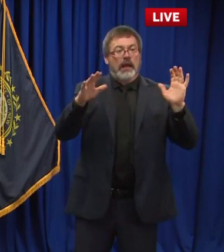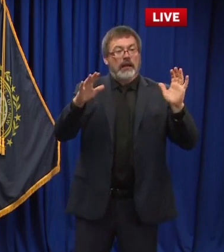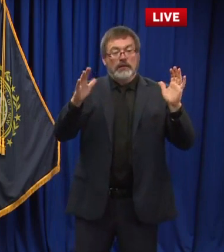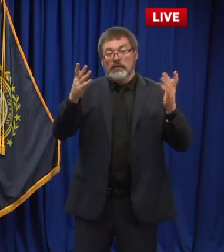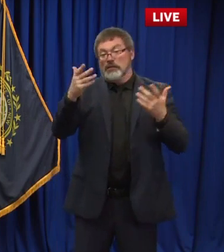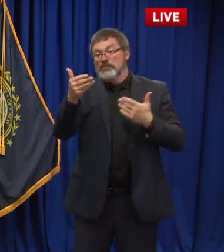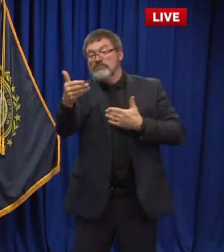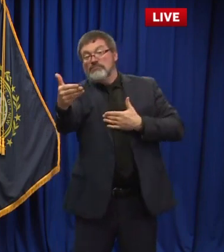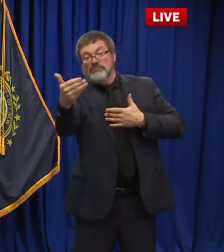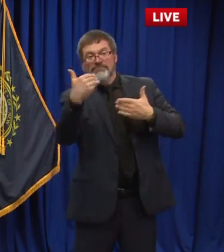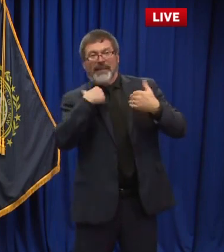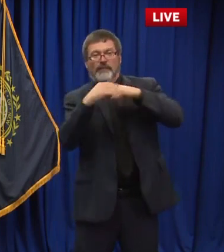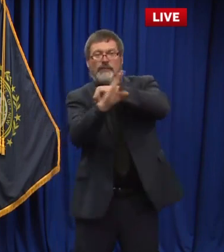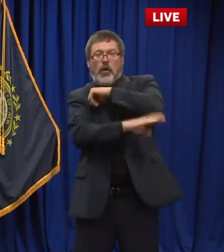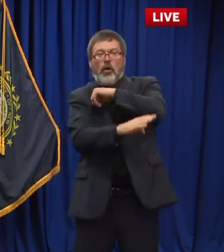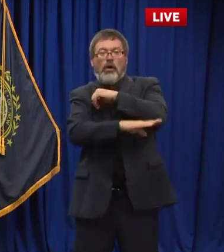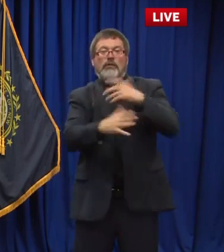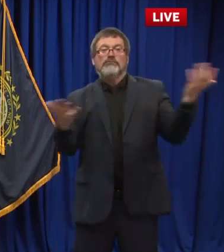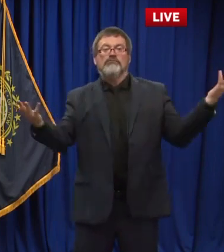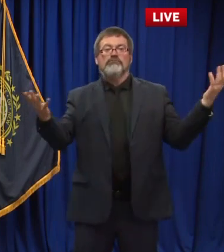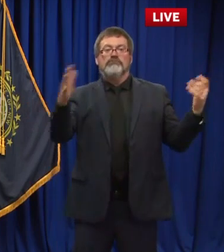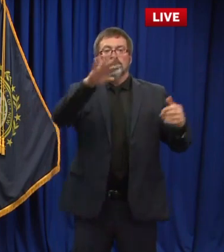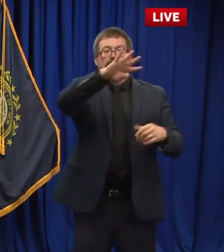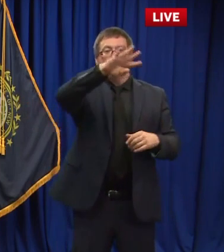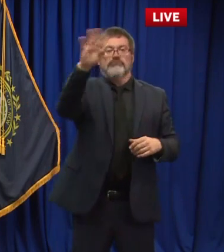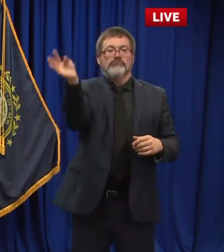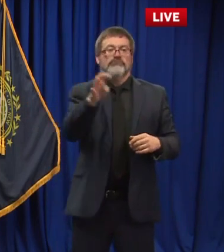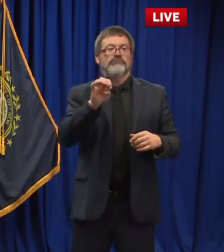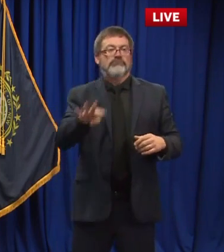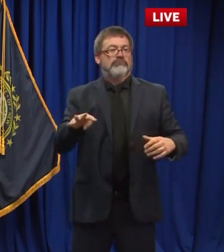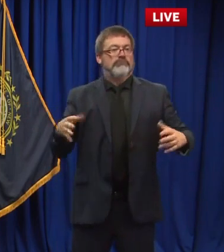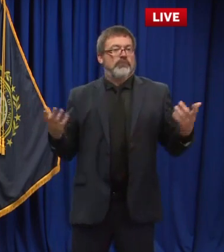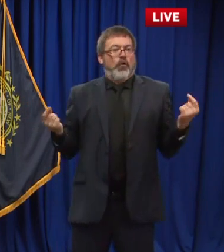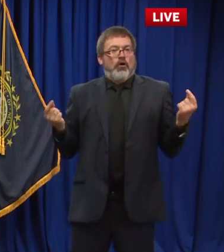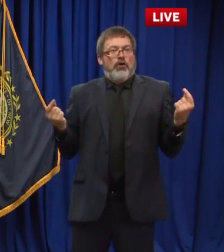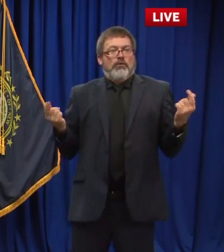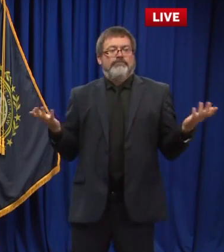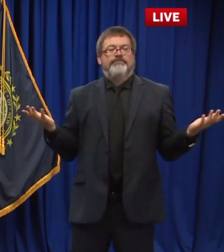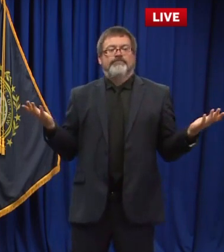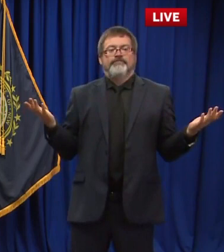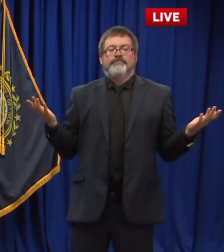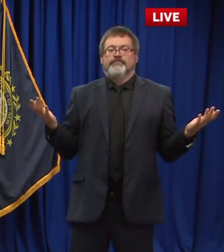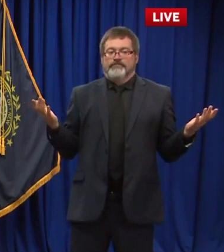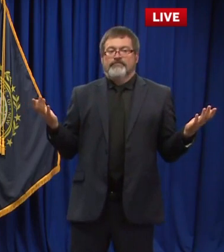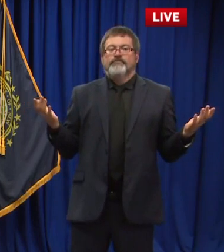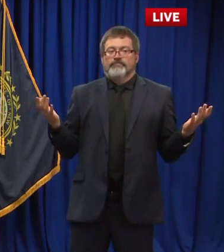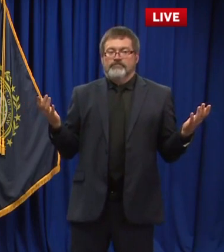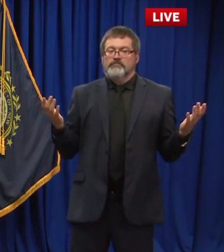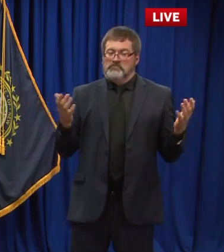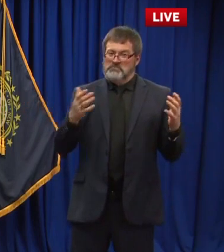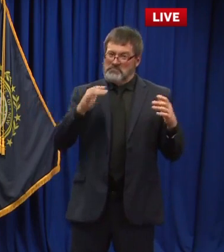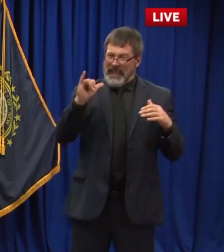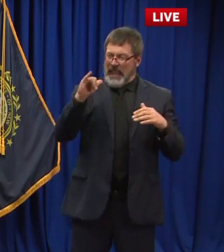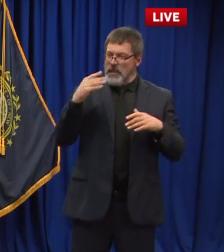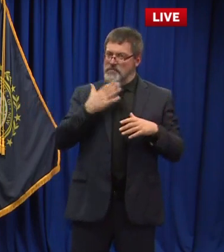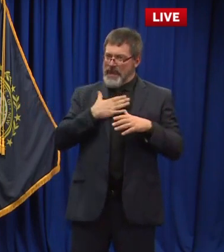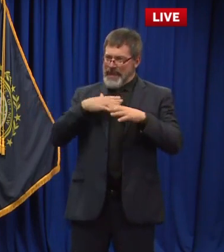WE COULD SEE A SECOND, THIRD, OR FOURTH SURGE. WE WANT TO MAKE SURE THOSE TOOLS ARE AVAILABLE.